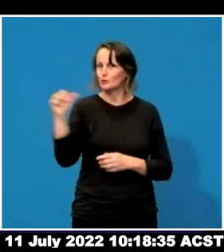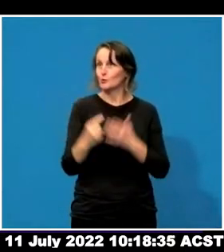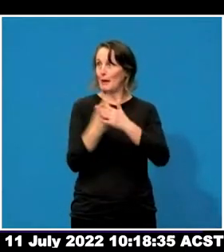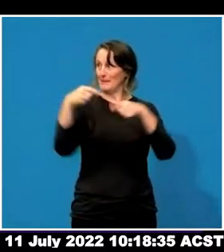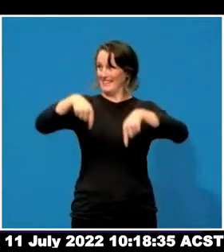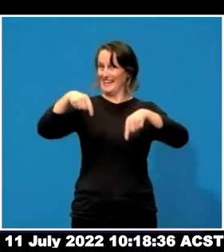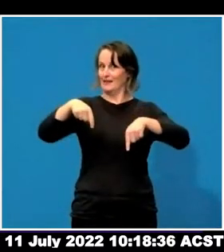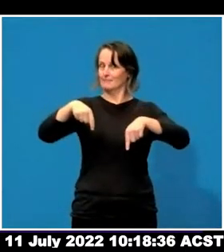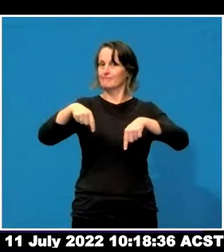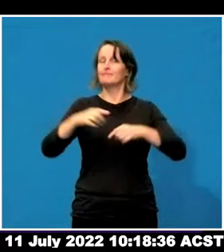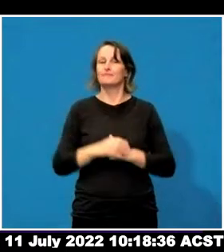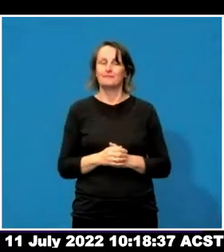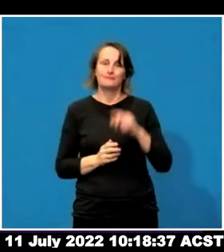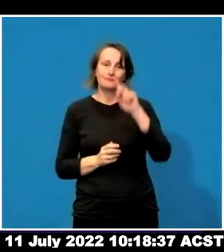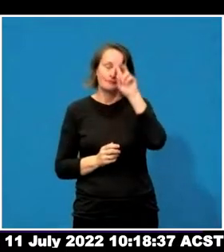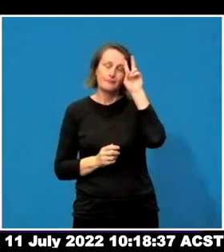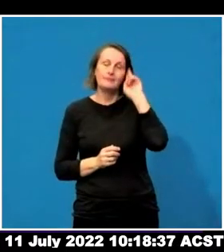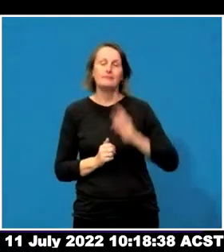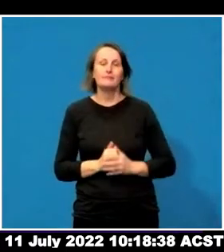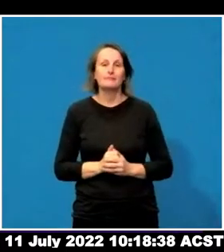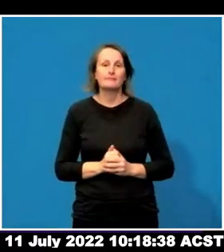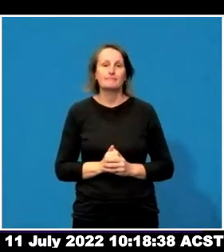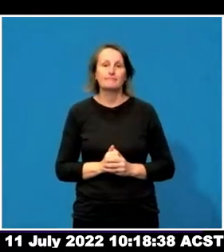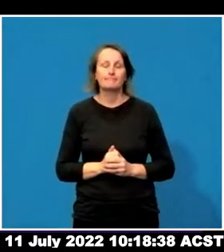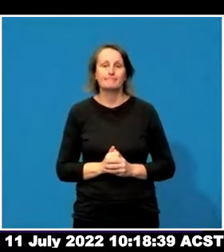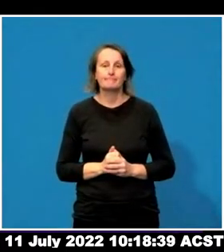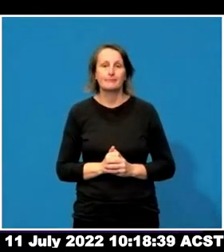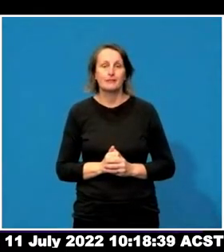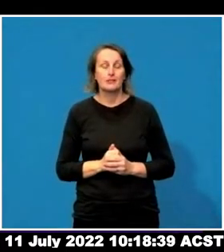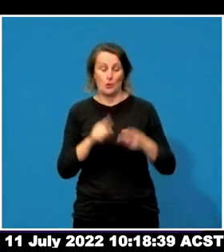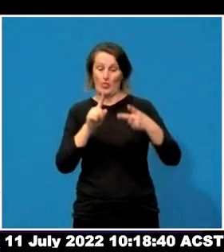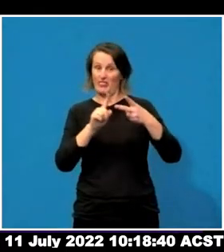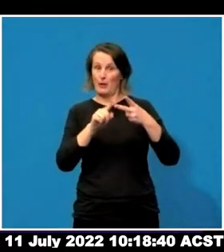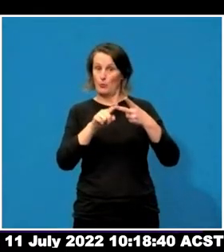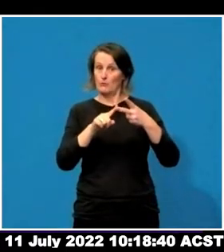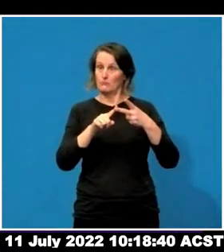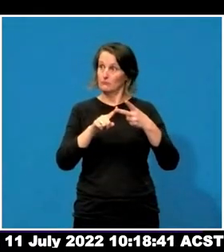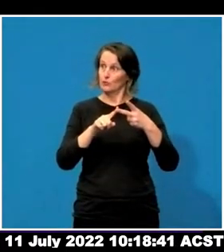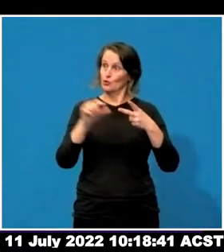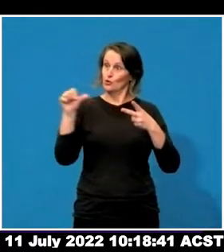Arrangements for that hearing were - including the Welcome to Country, were very